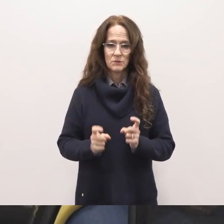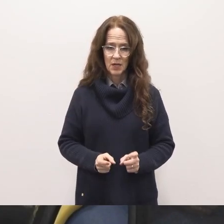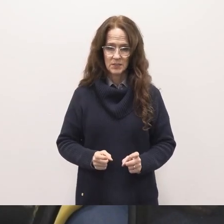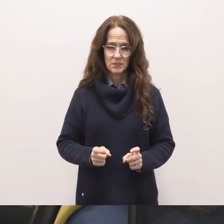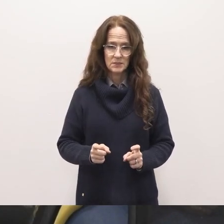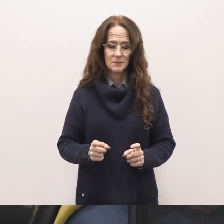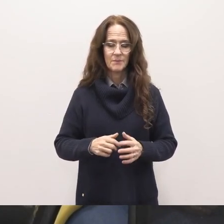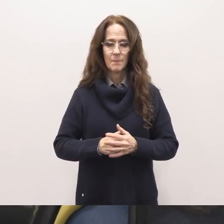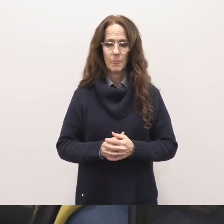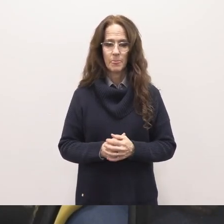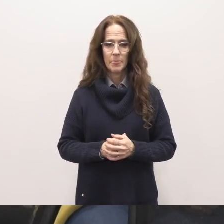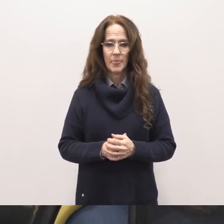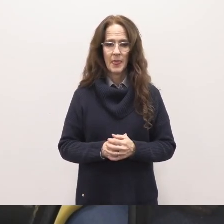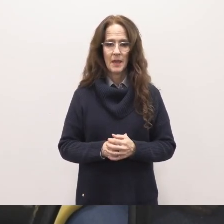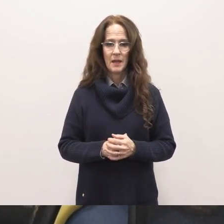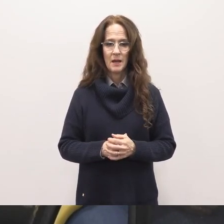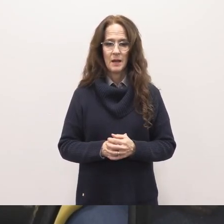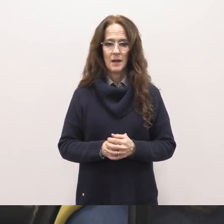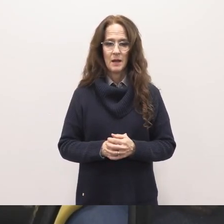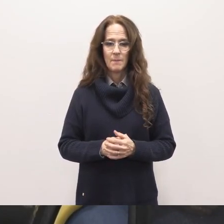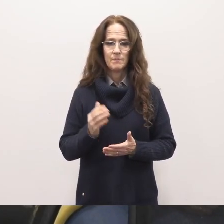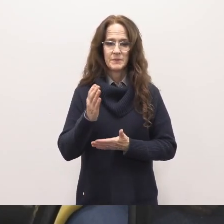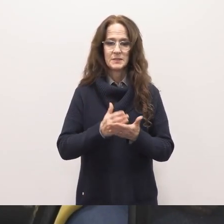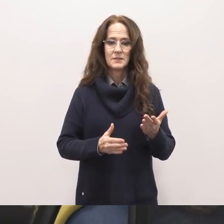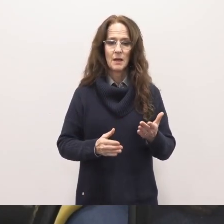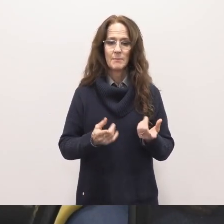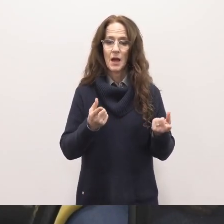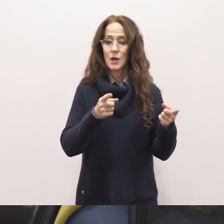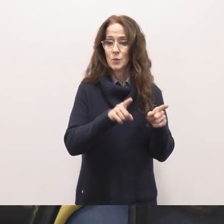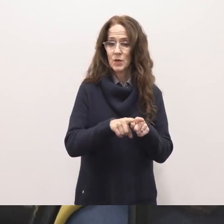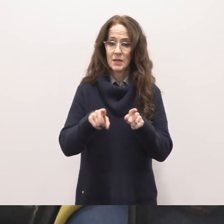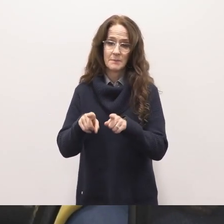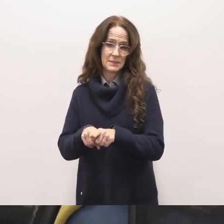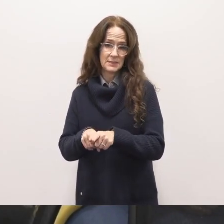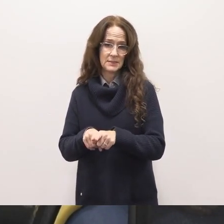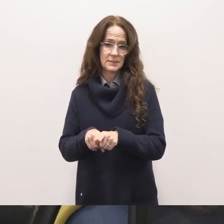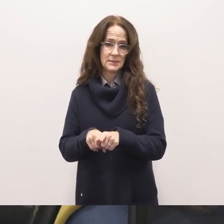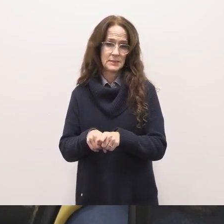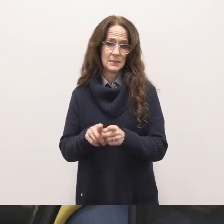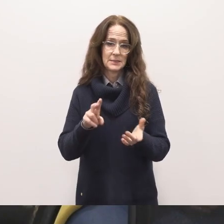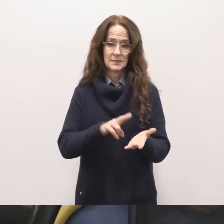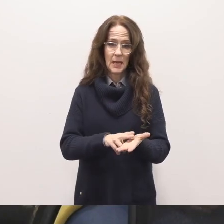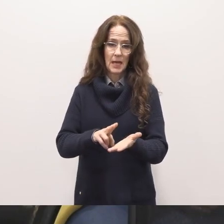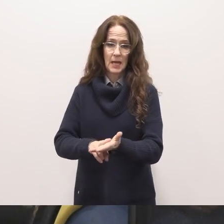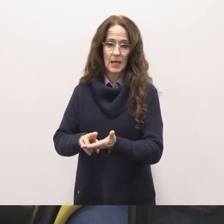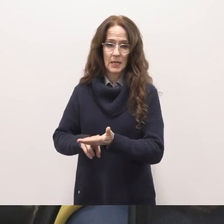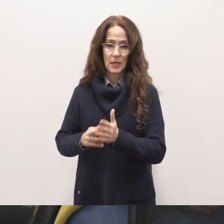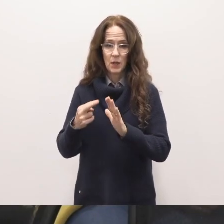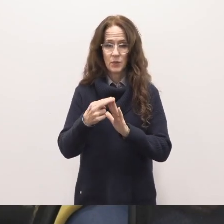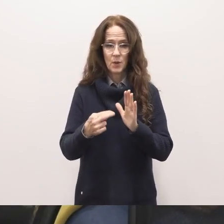But just some agreements that were signed, you know, there are rules in terms of everybody